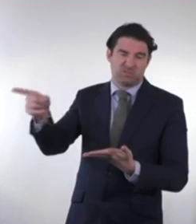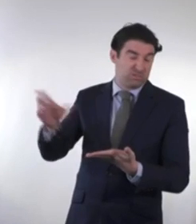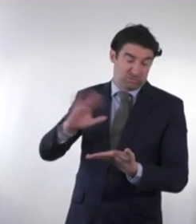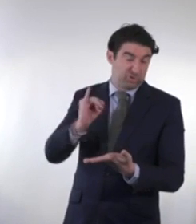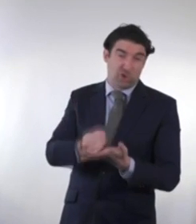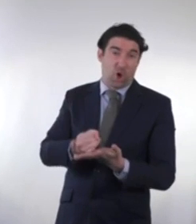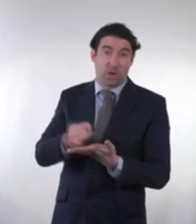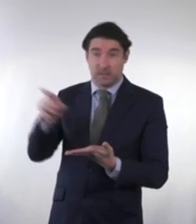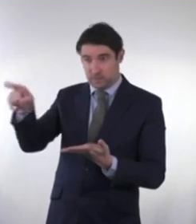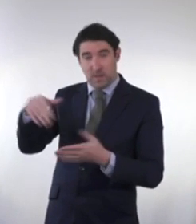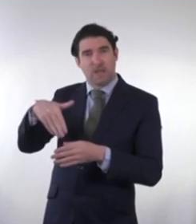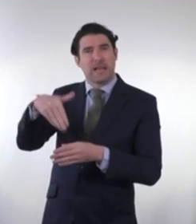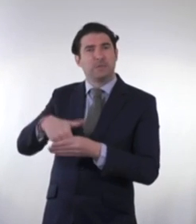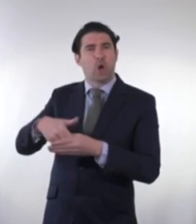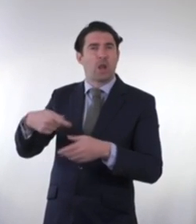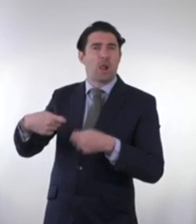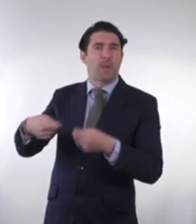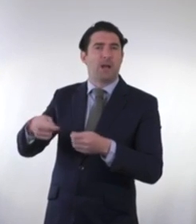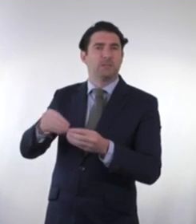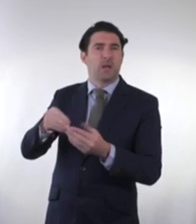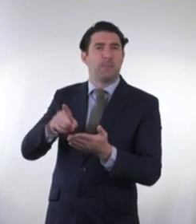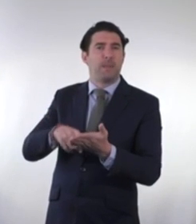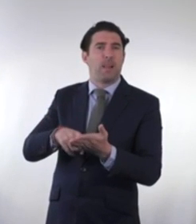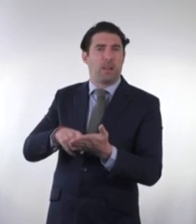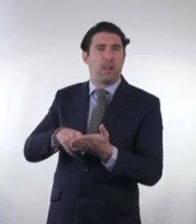Navendu Mishra (Stockport) (Lab) I know that the Prime Minister refused to